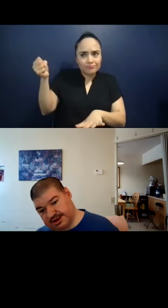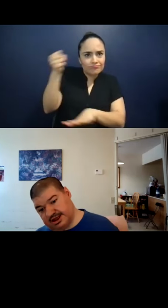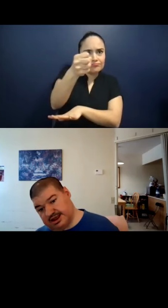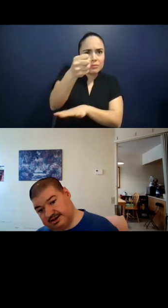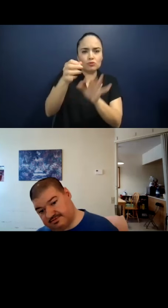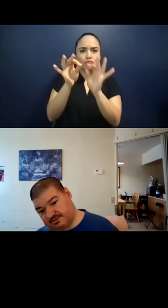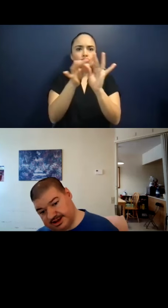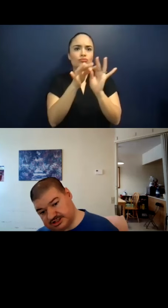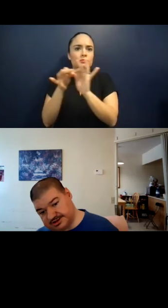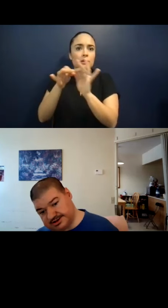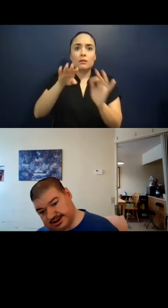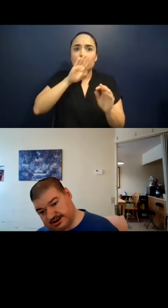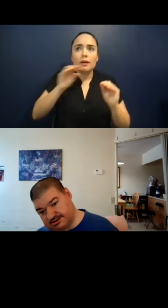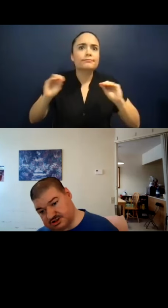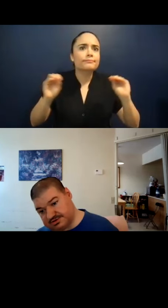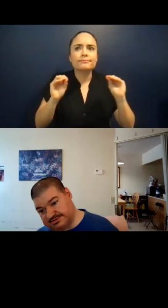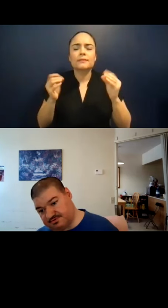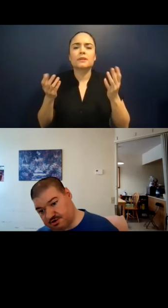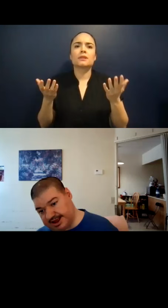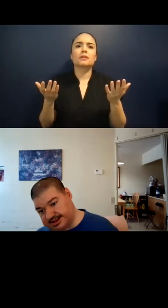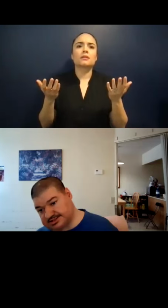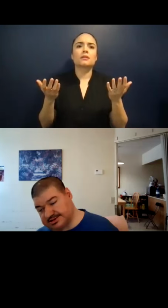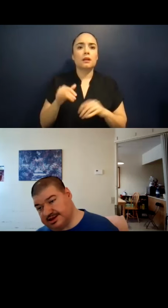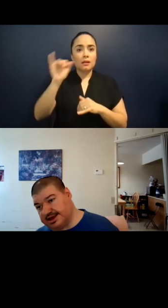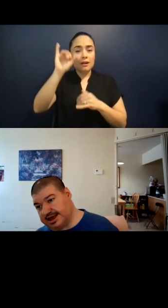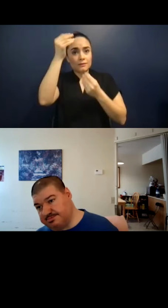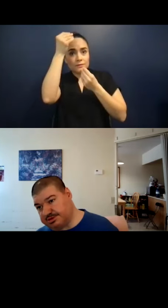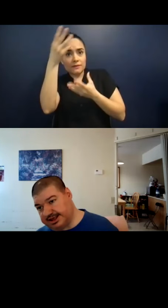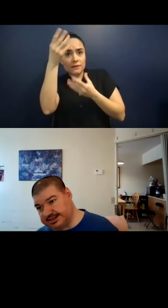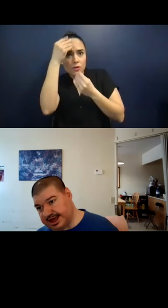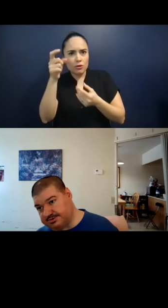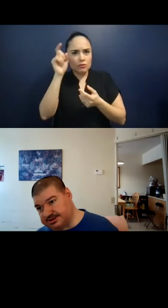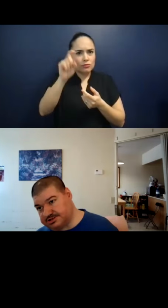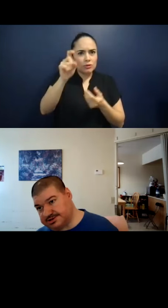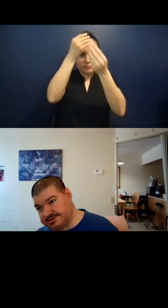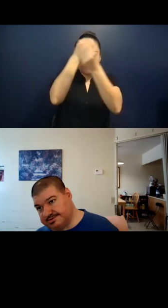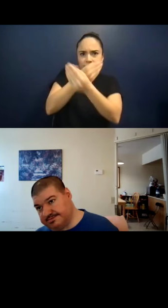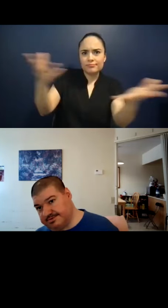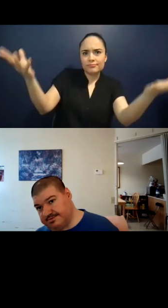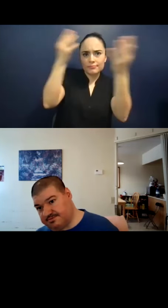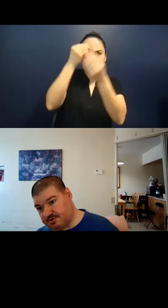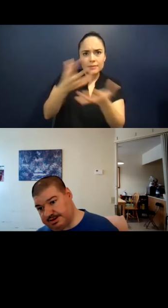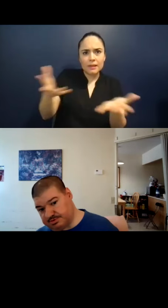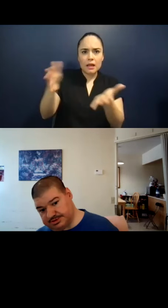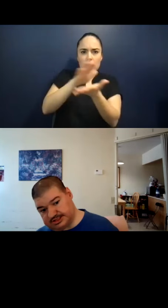There is the importance of having American sign language interpreters at vaccine clinics